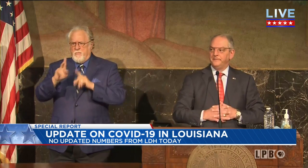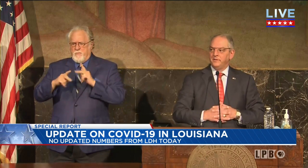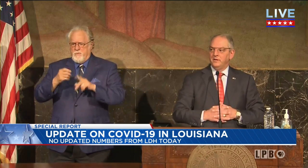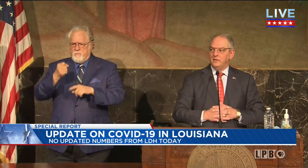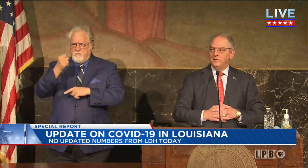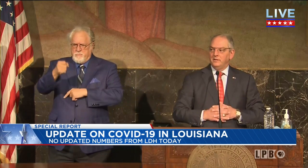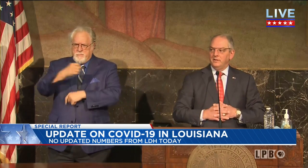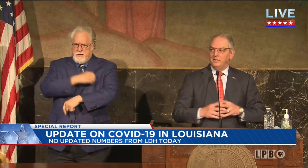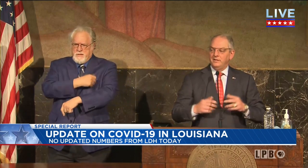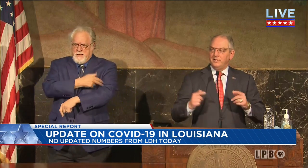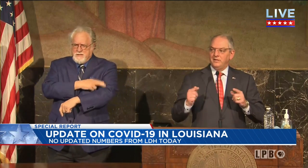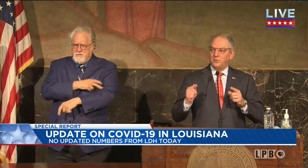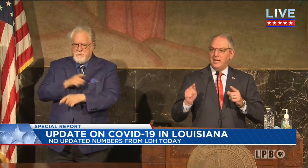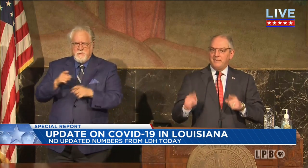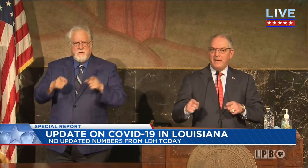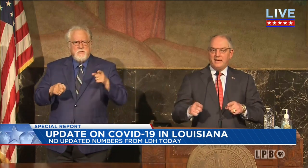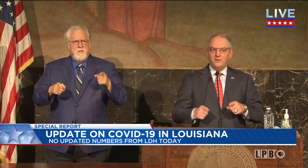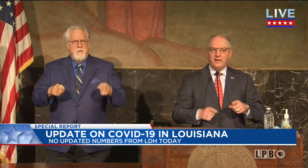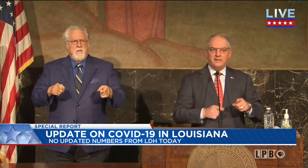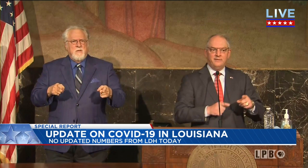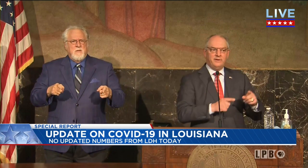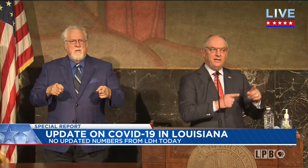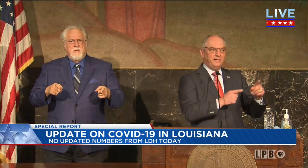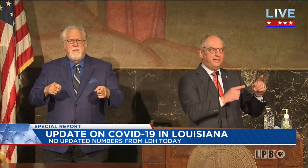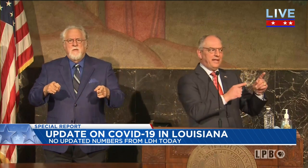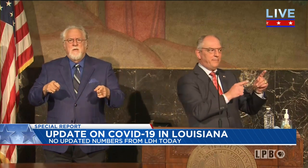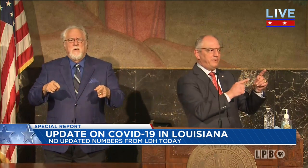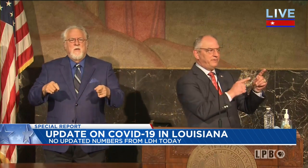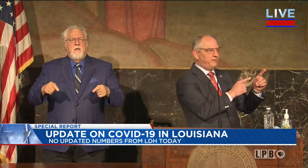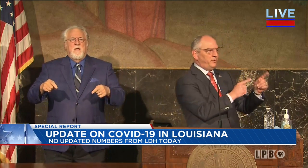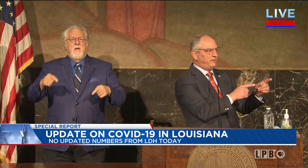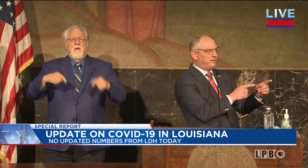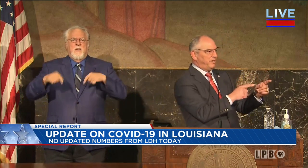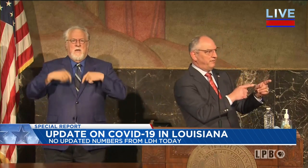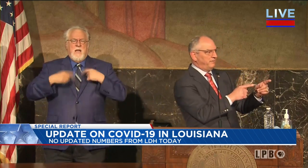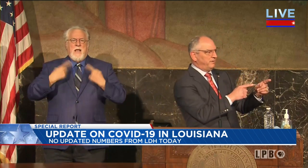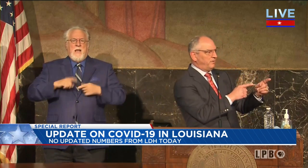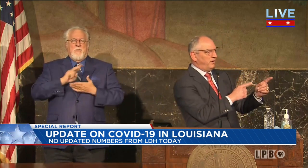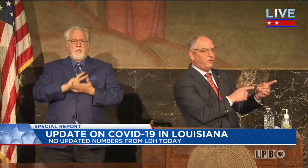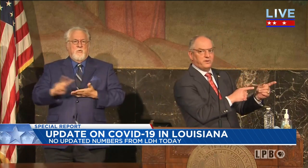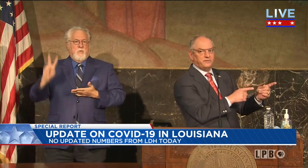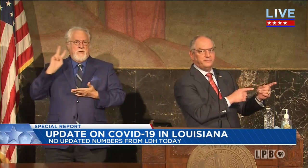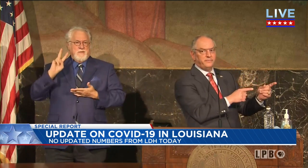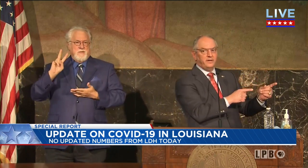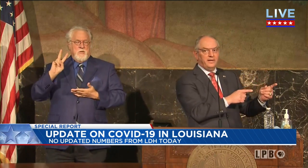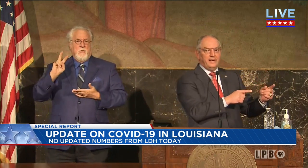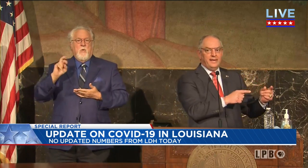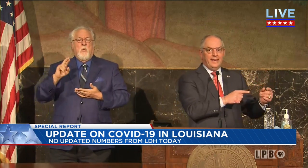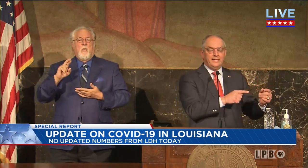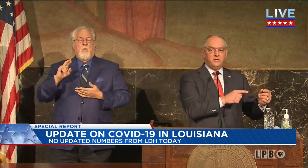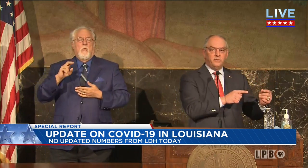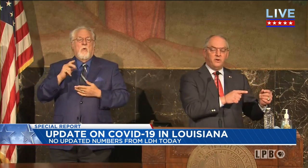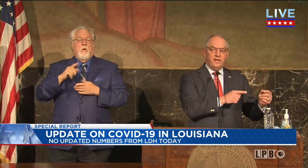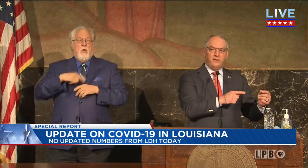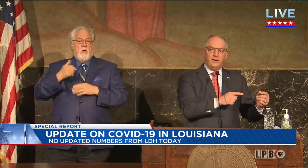SEEING TEST RESULTS THAT ARE INDICATING MORE POSITIVES, IF WE'RE SEEING MORE HOSPITALIZATIONS, THESE THINGS